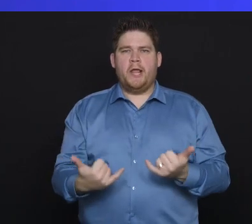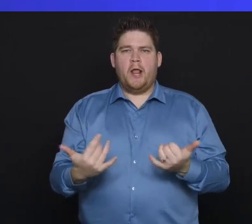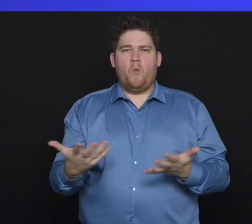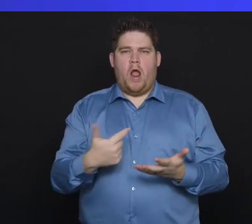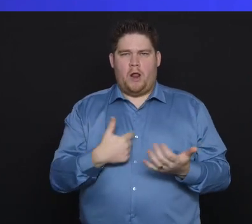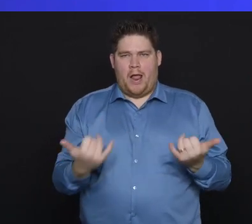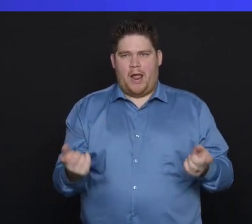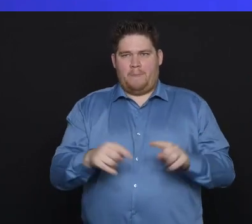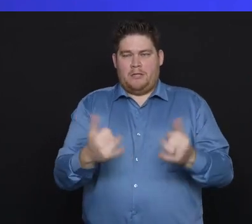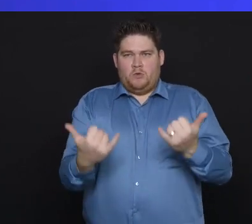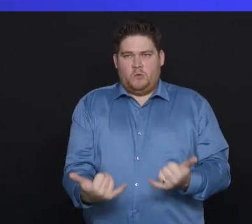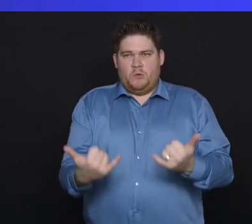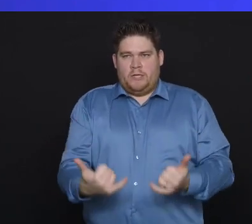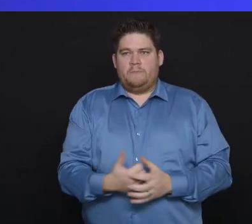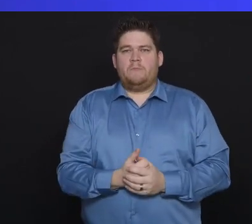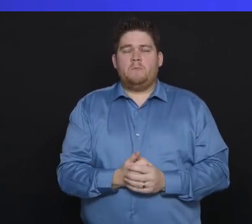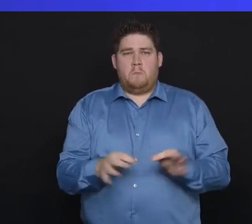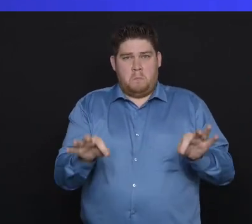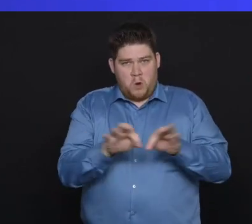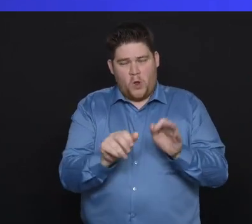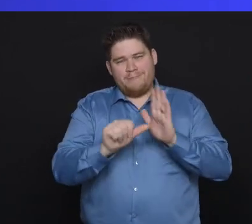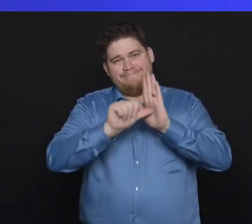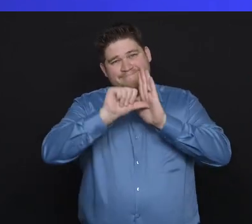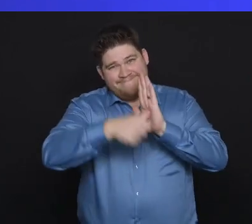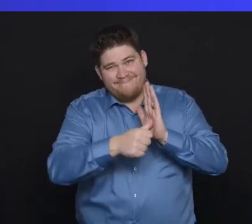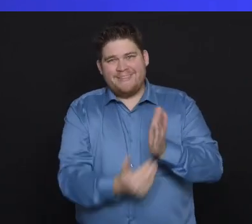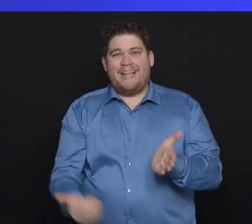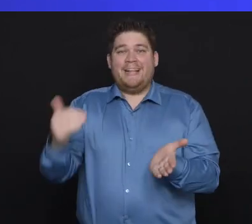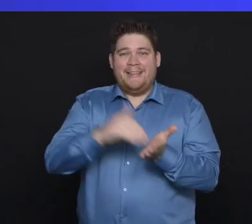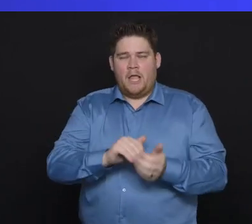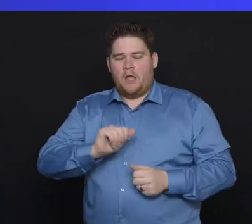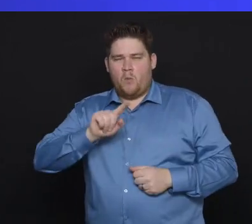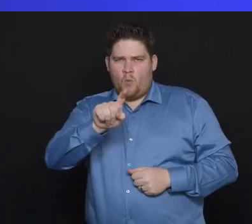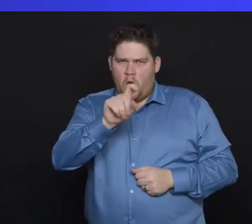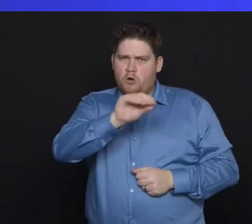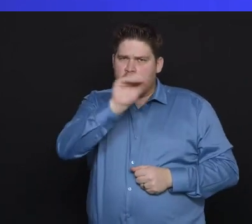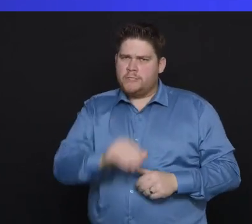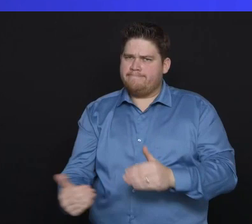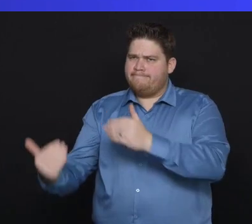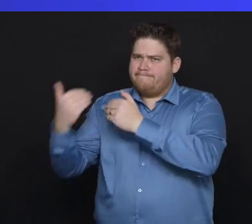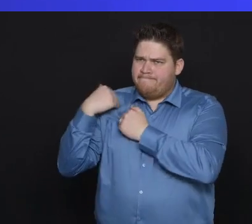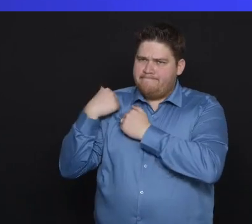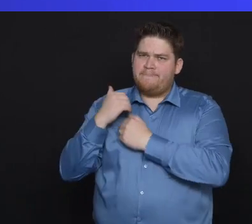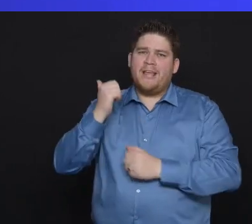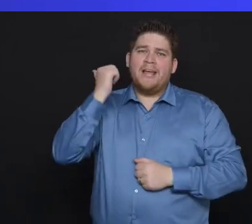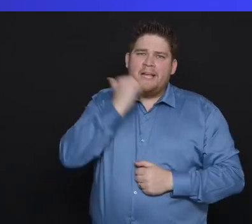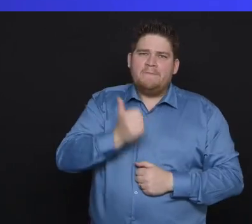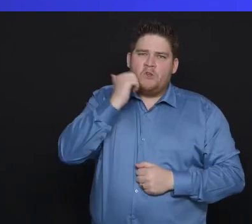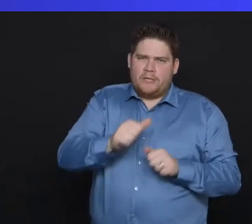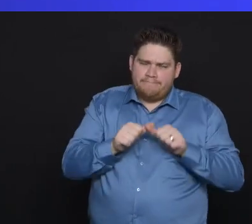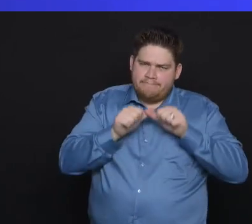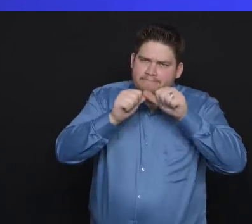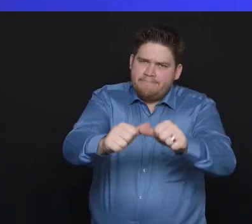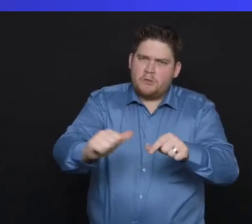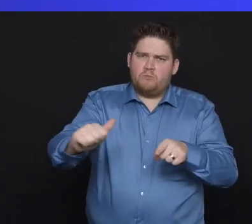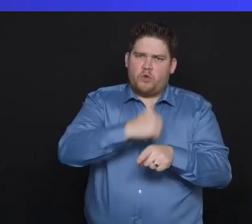cent all in now, every day. That's how we are true to our families, the ones we love, to health care workers and everyone else.